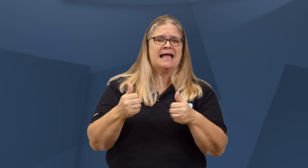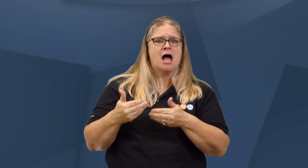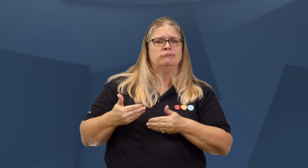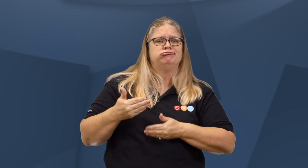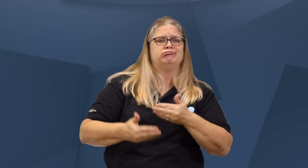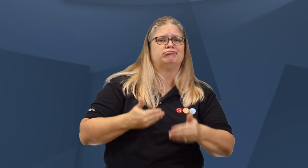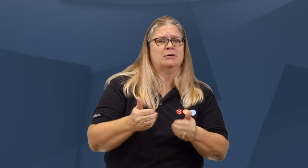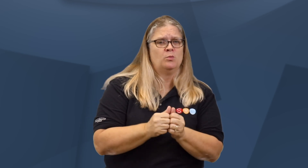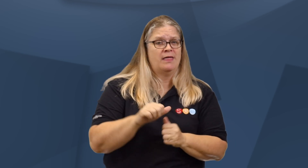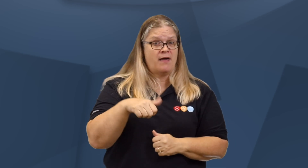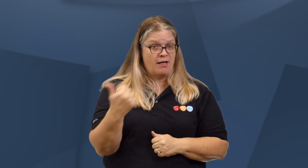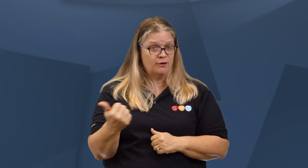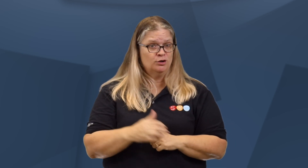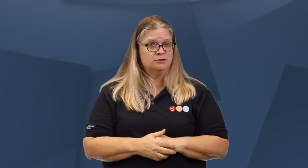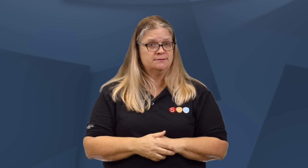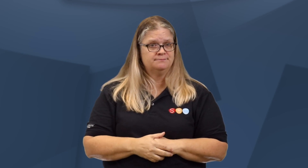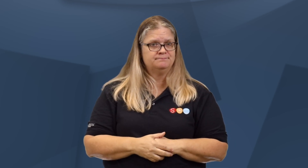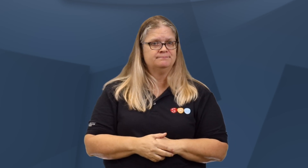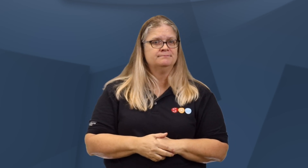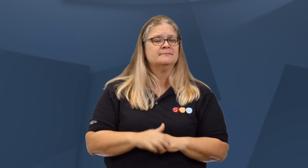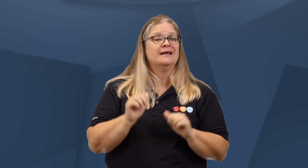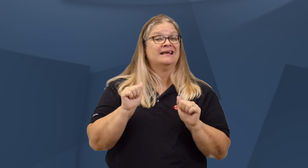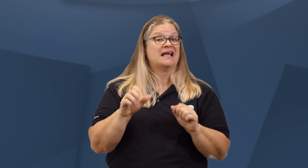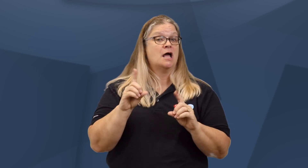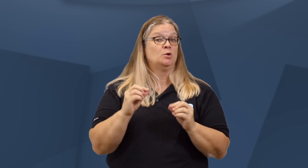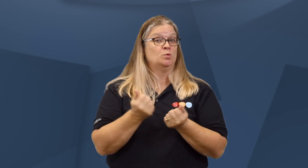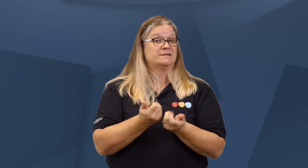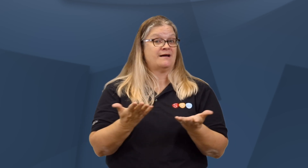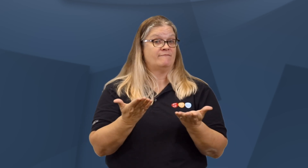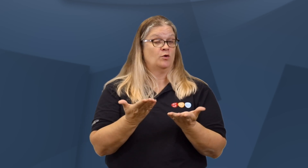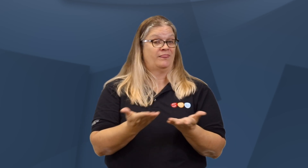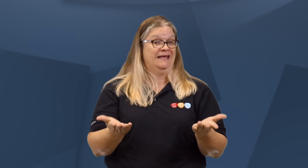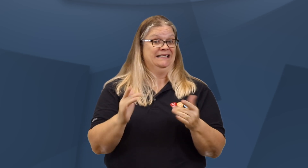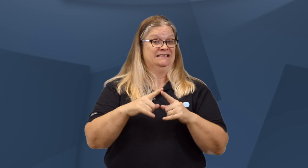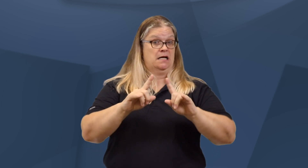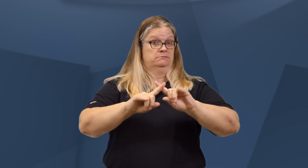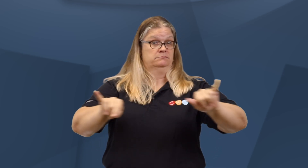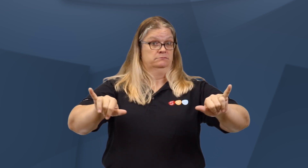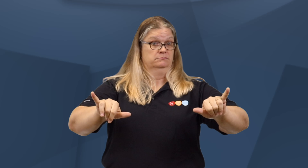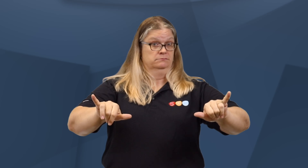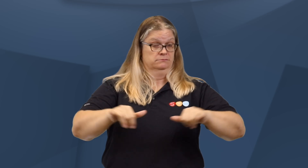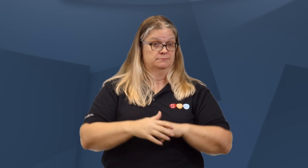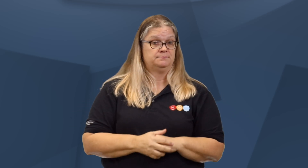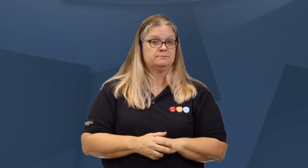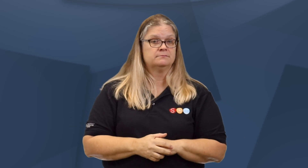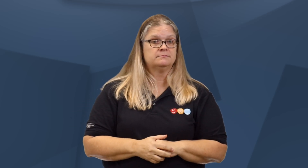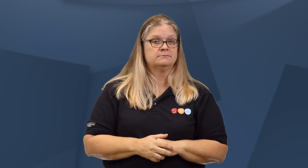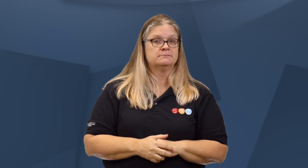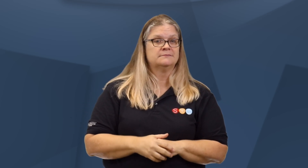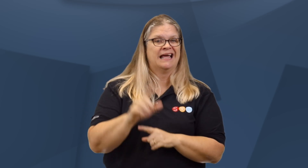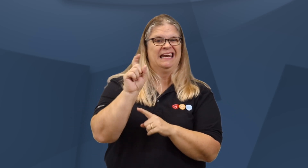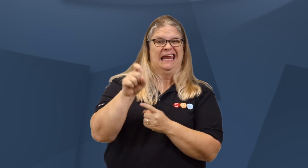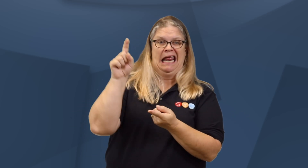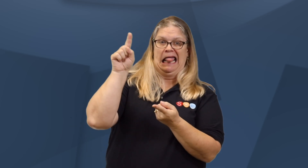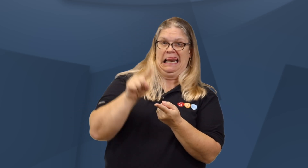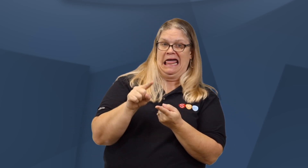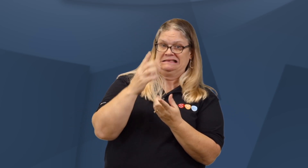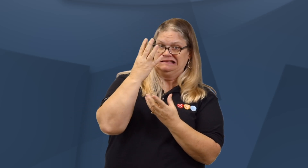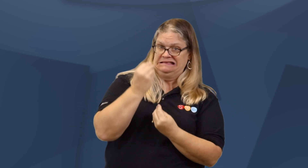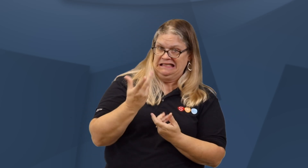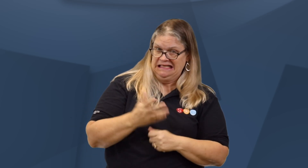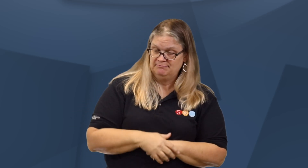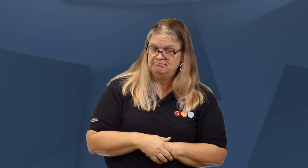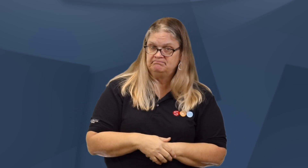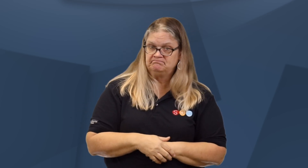They can get along with others, can do several things at one time, needlessly,